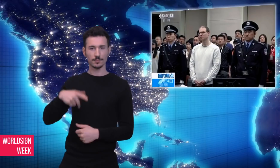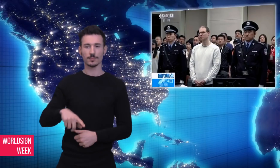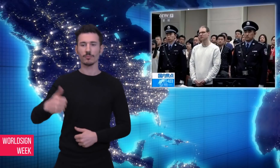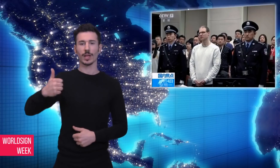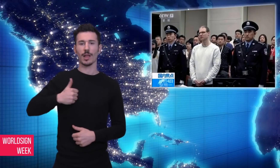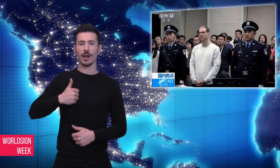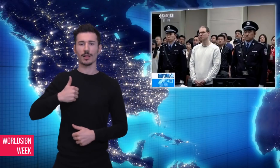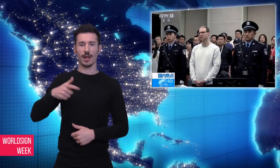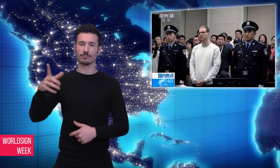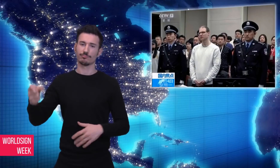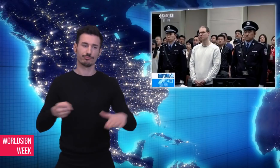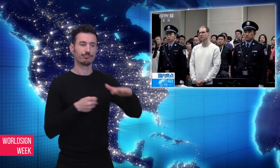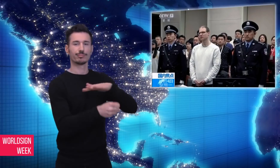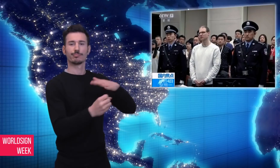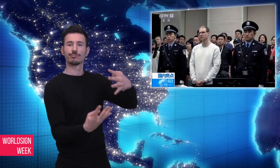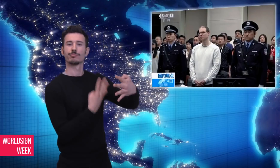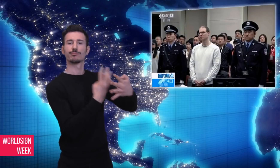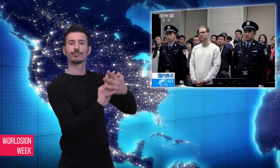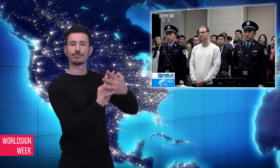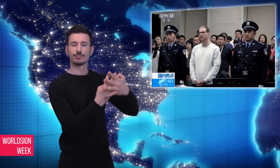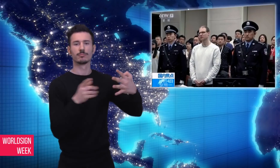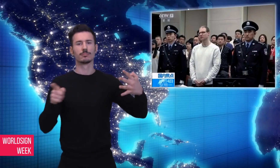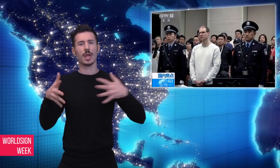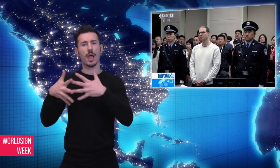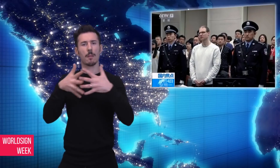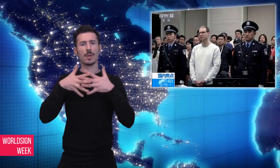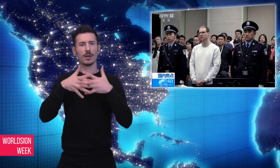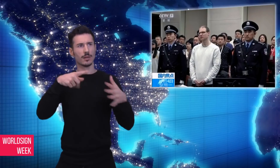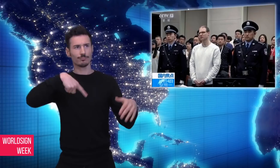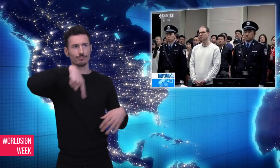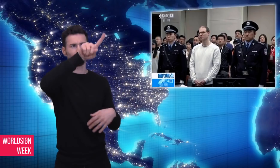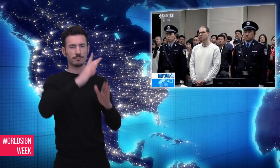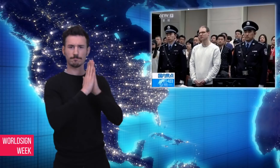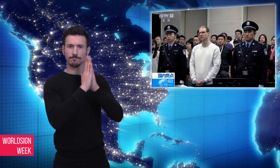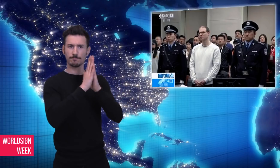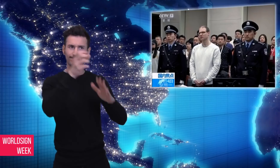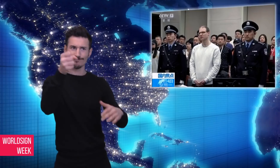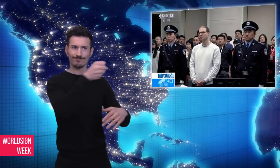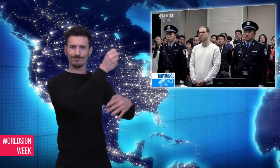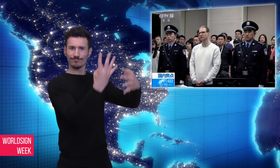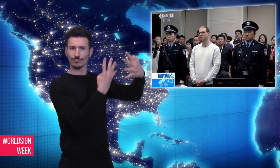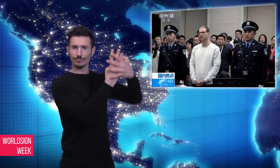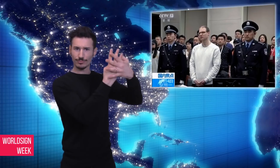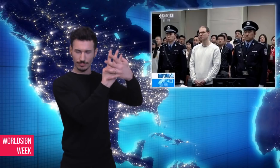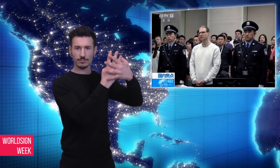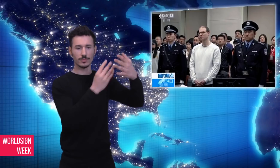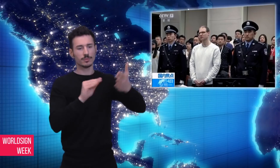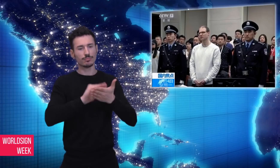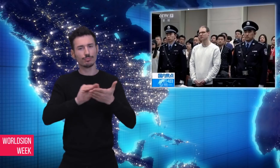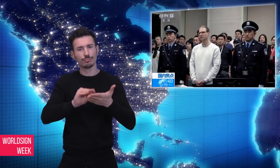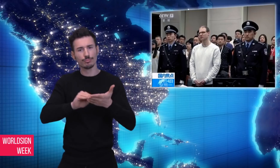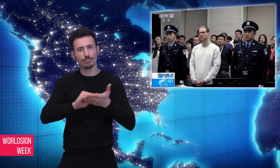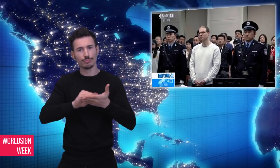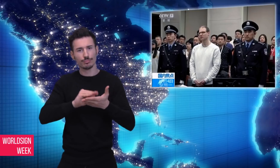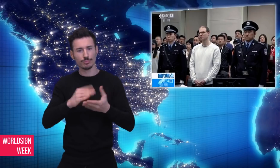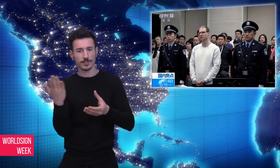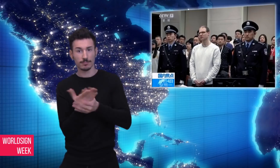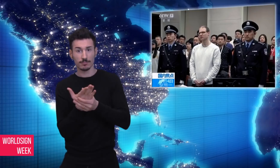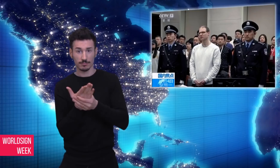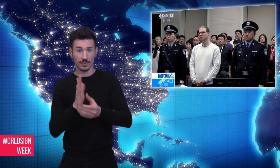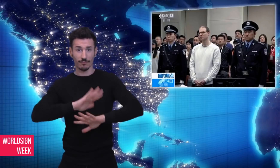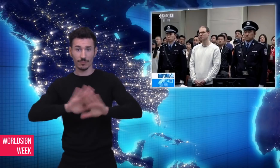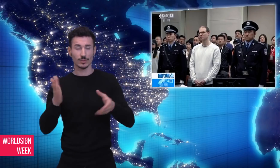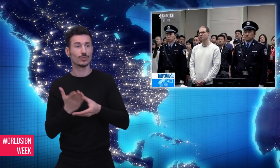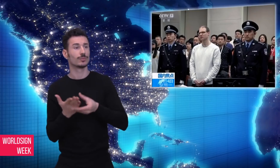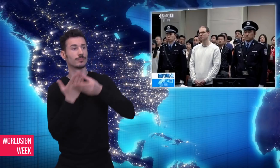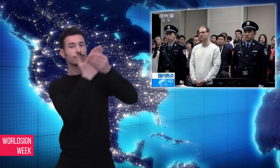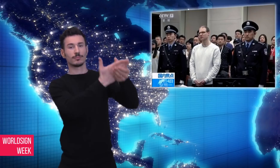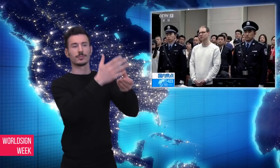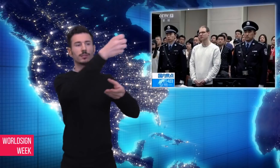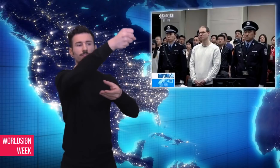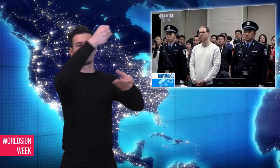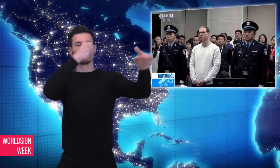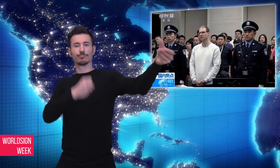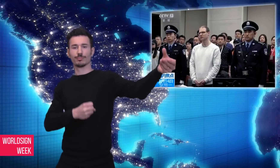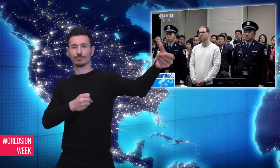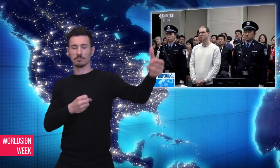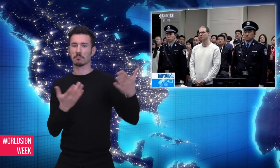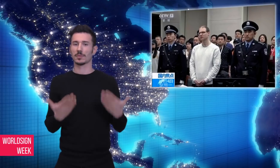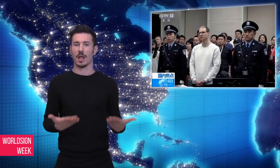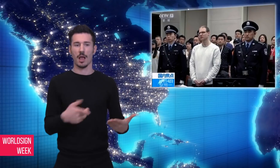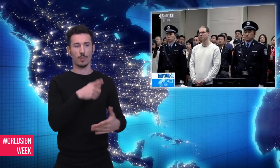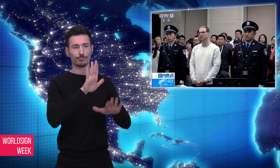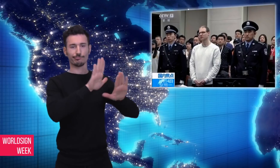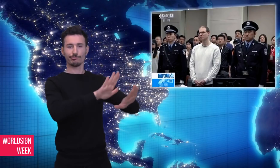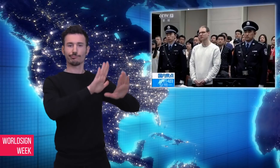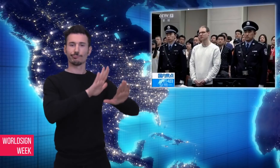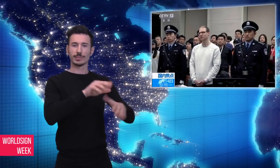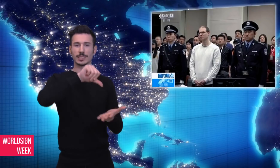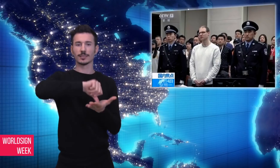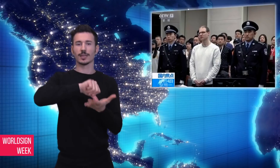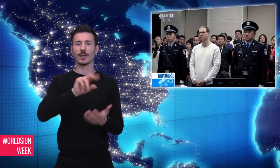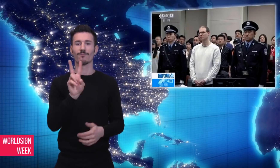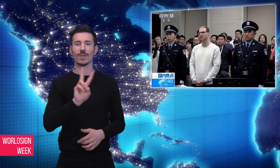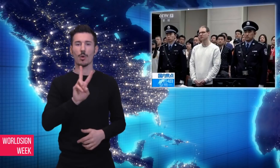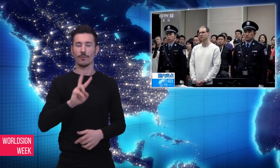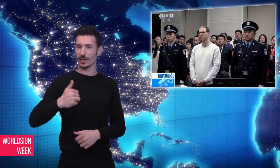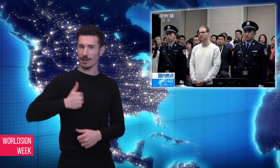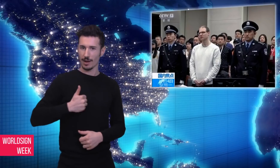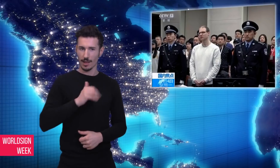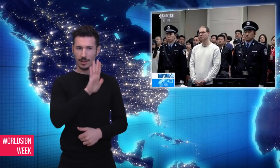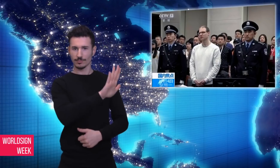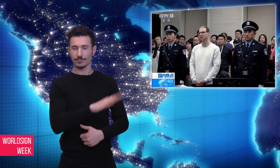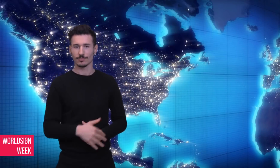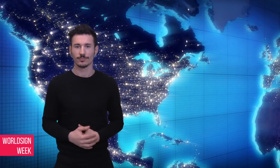and is being held in Vancouver awaiting possible extradition to United States.